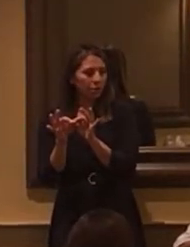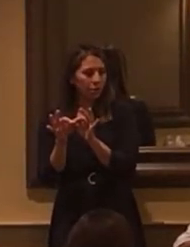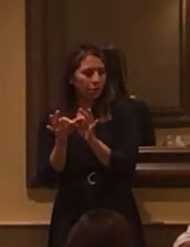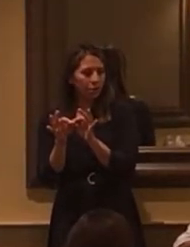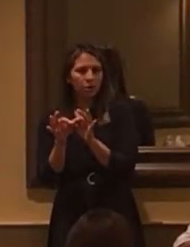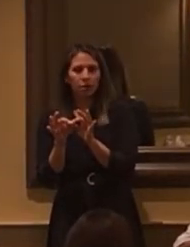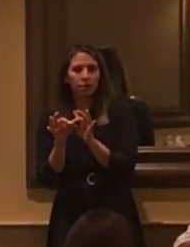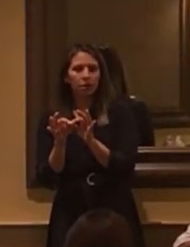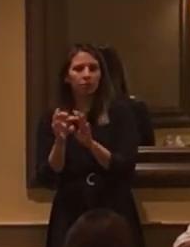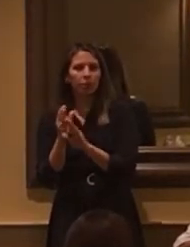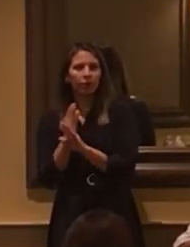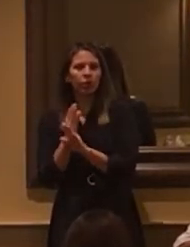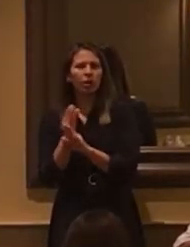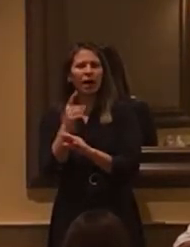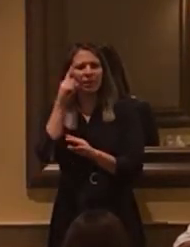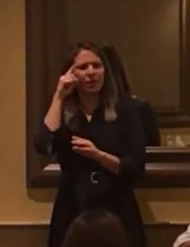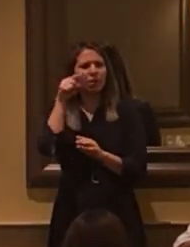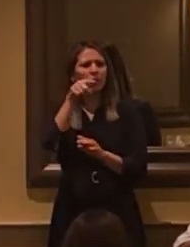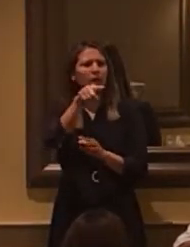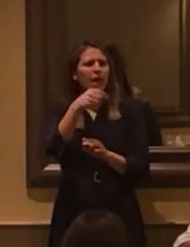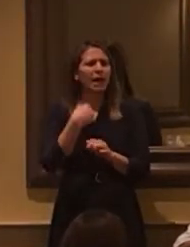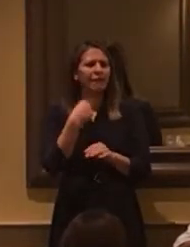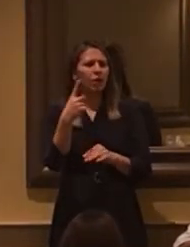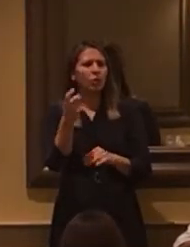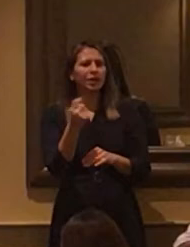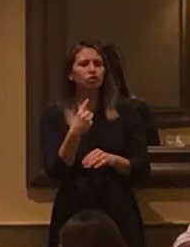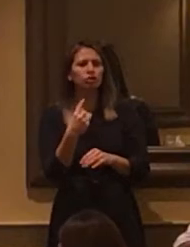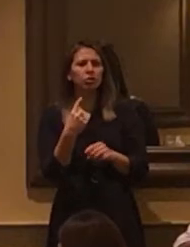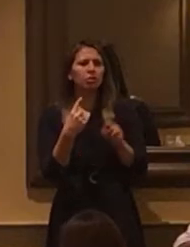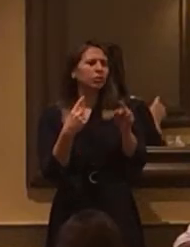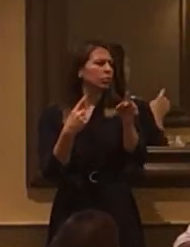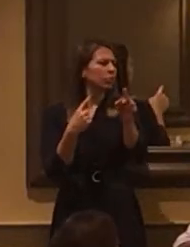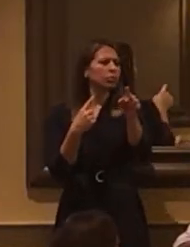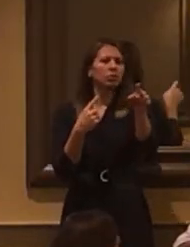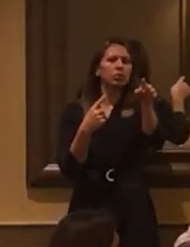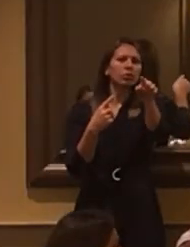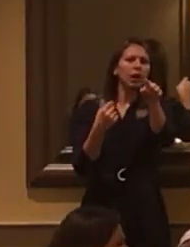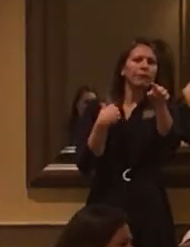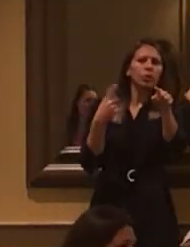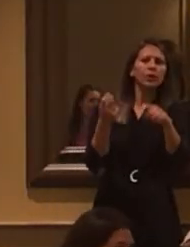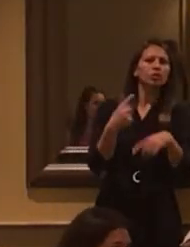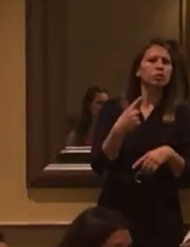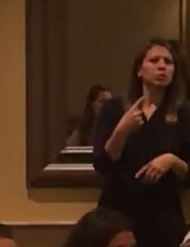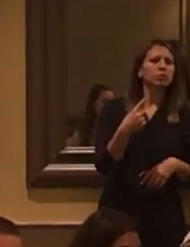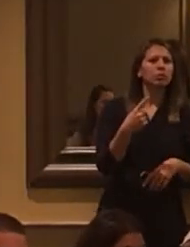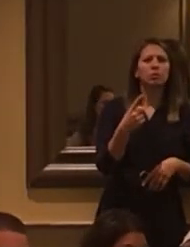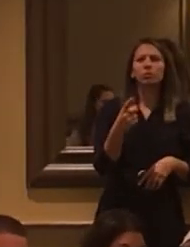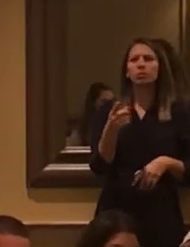And I believe she has a question.